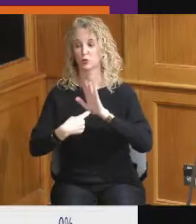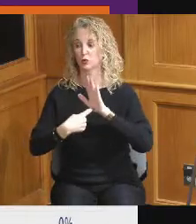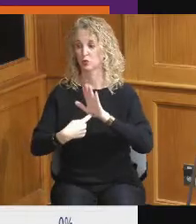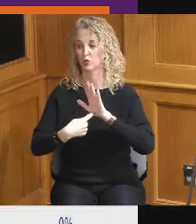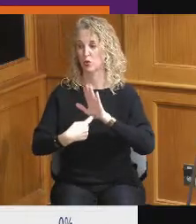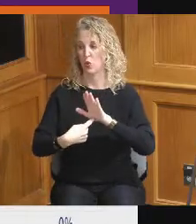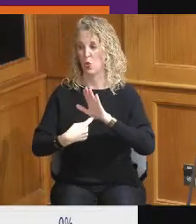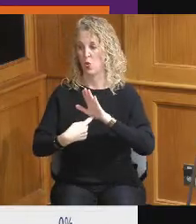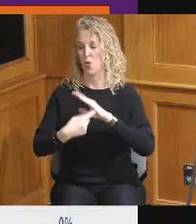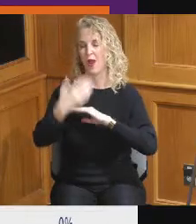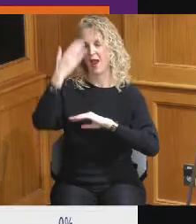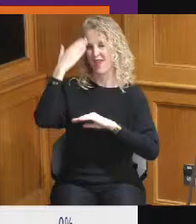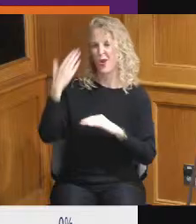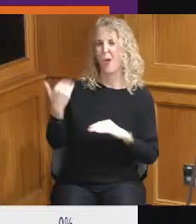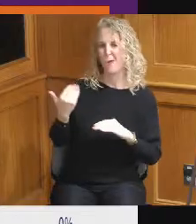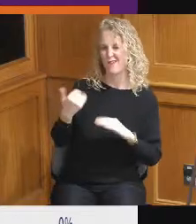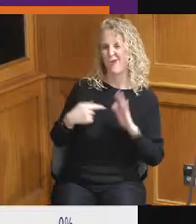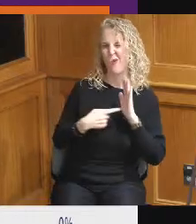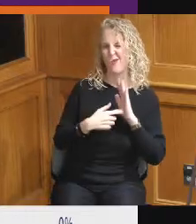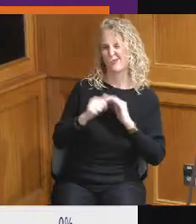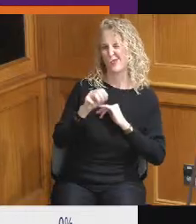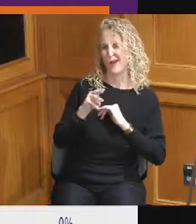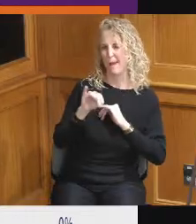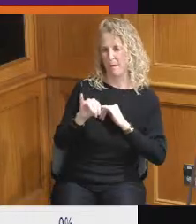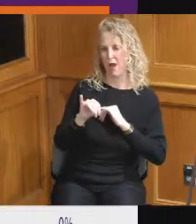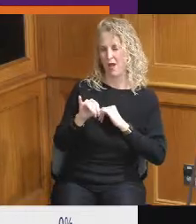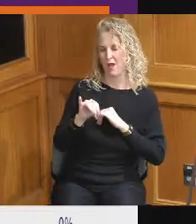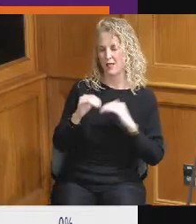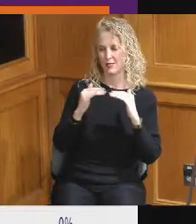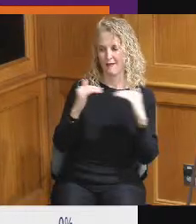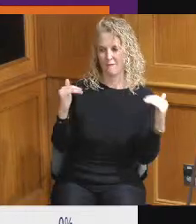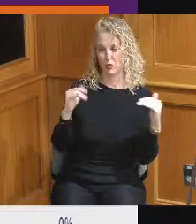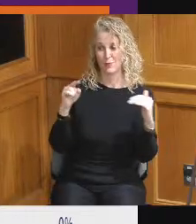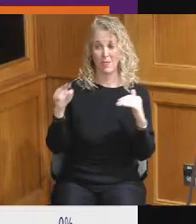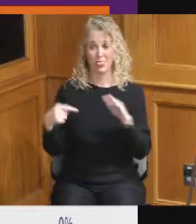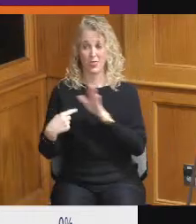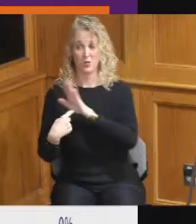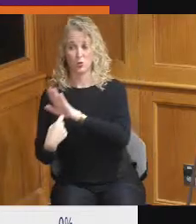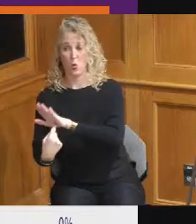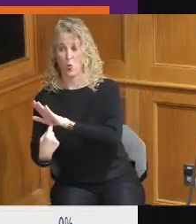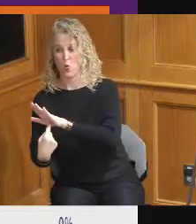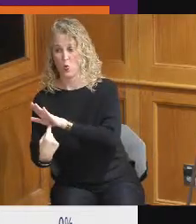the breakdown earlier of the Ami levels for the whole program here's a breakdown just